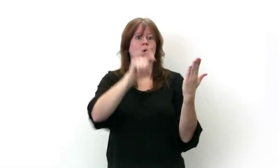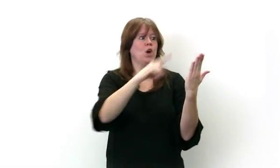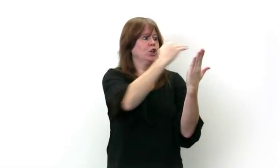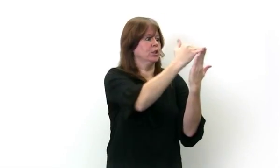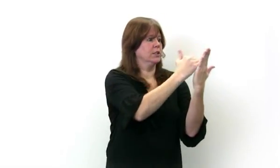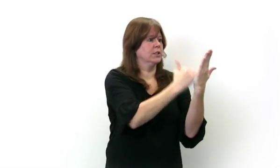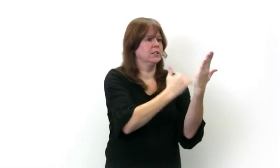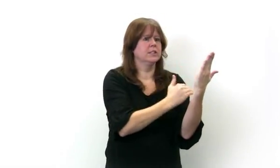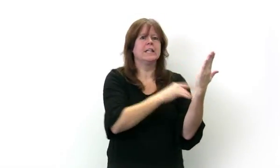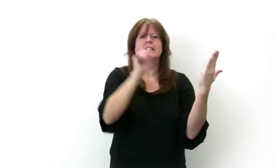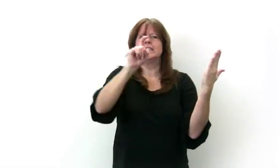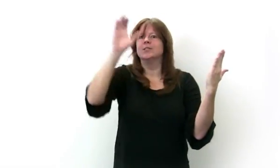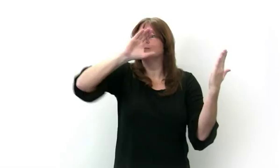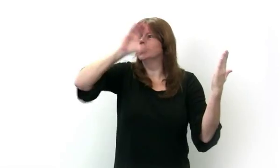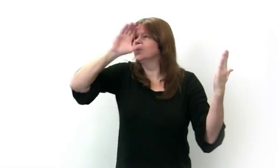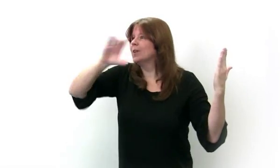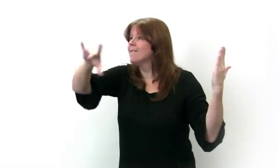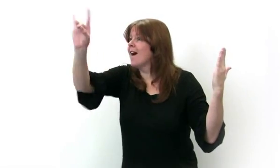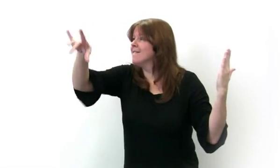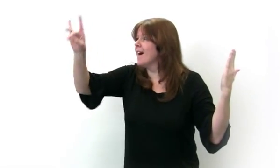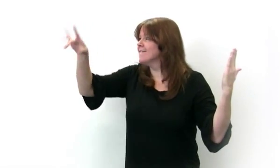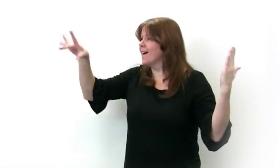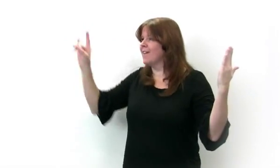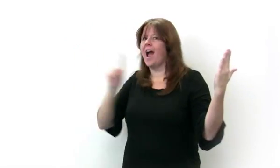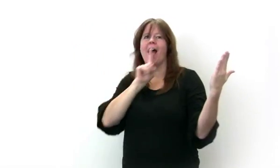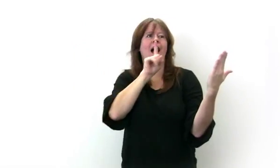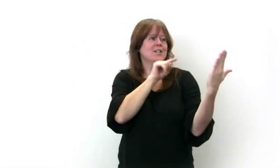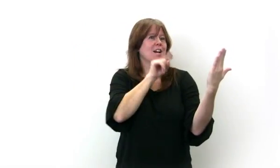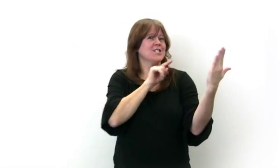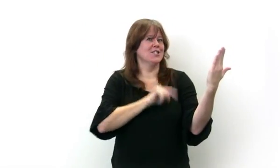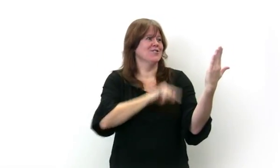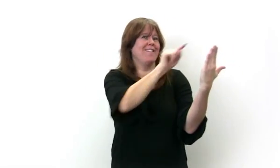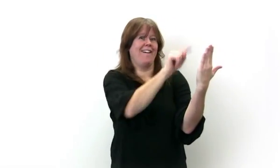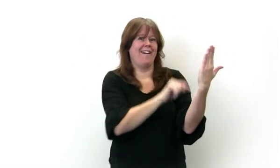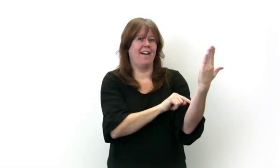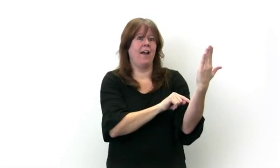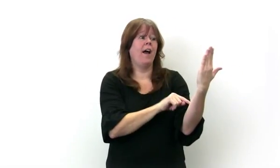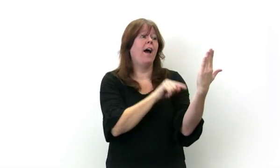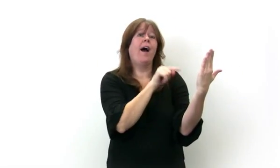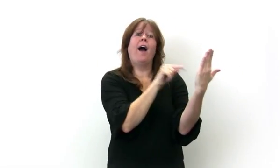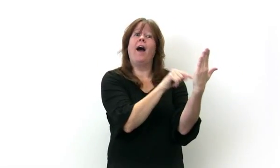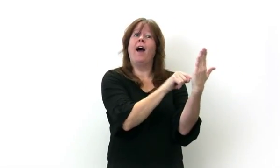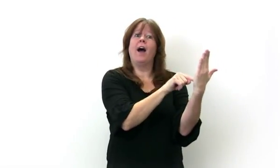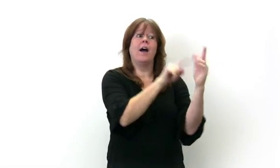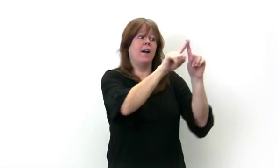and you have to look in the library and find the answers.